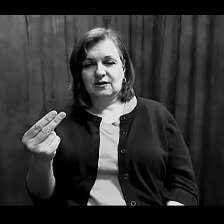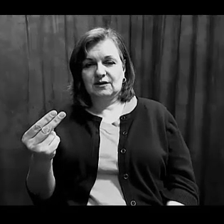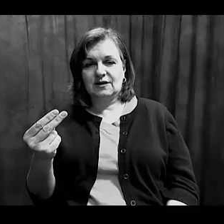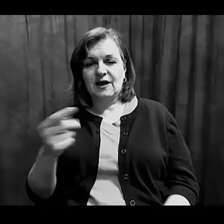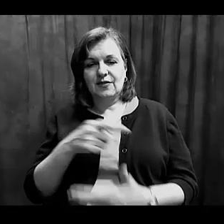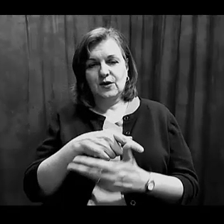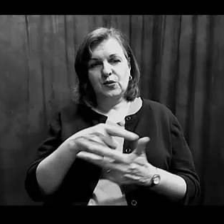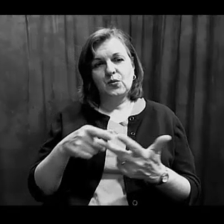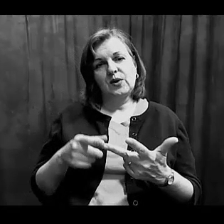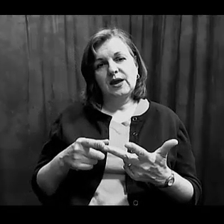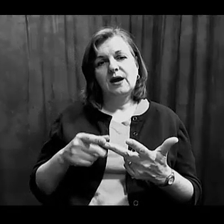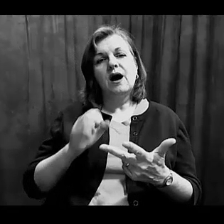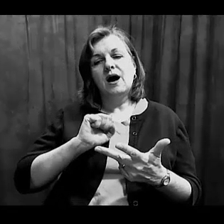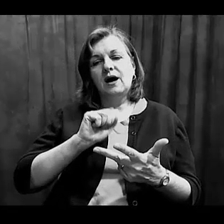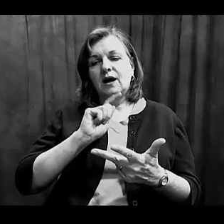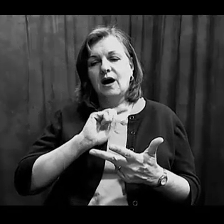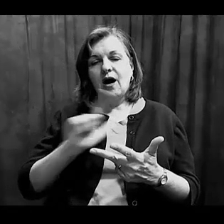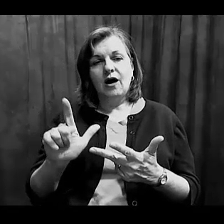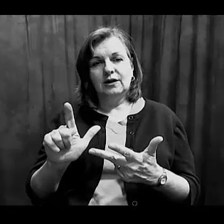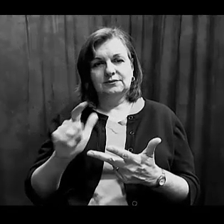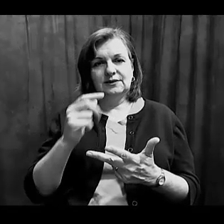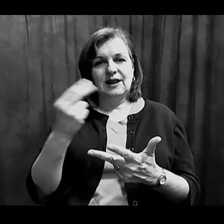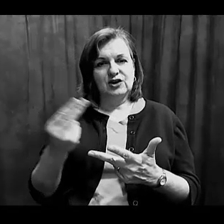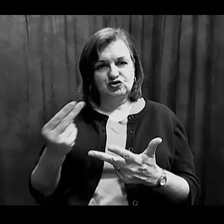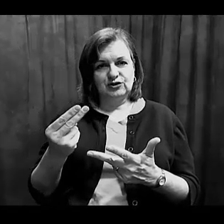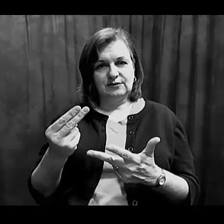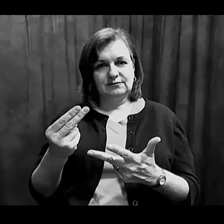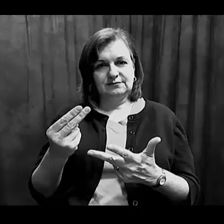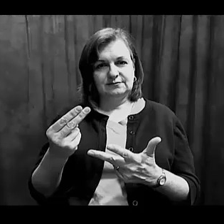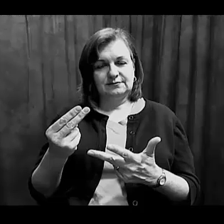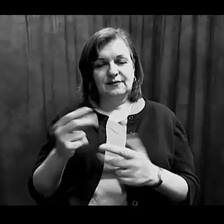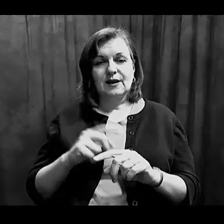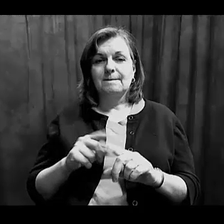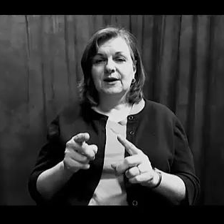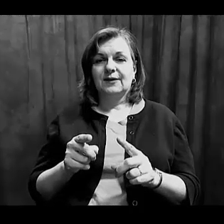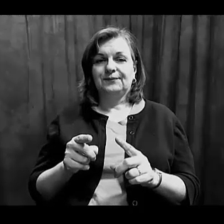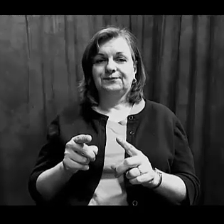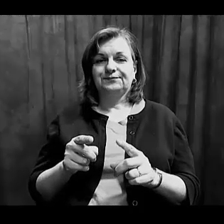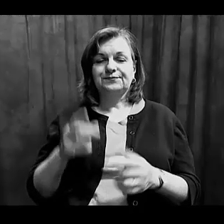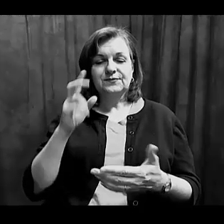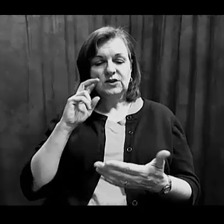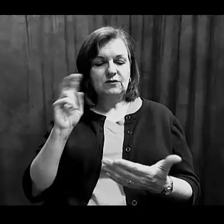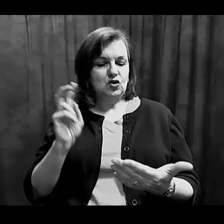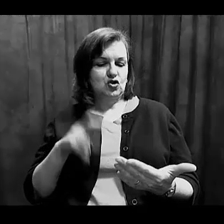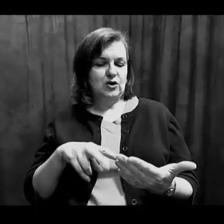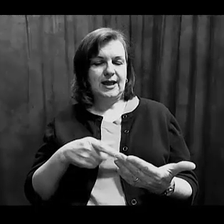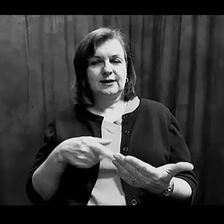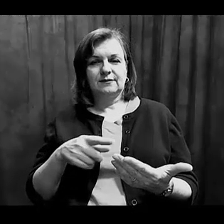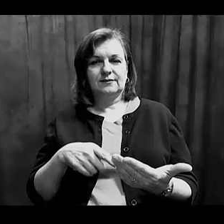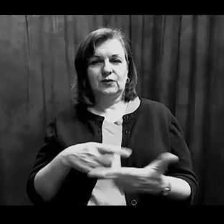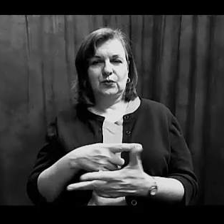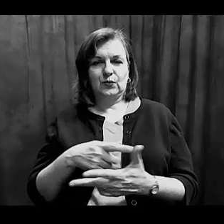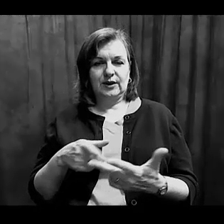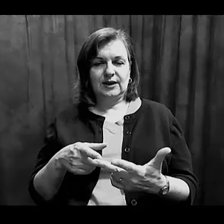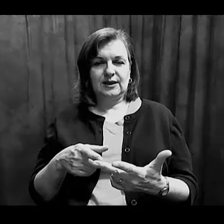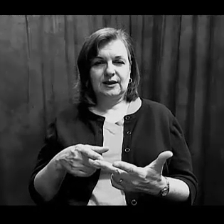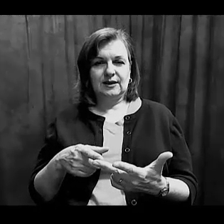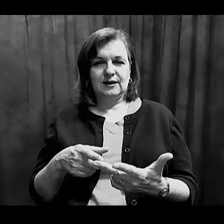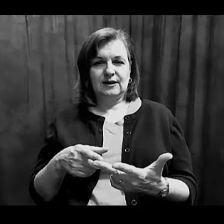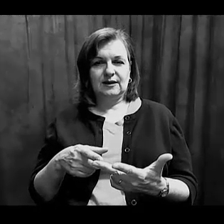these actually are all hydrogen but what we have to look at